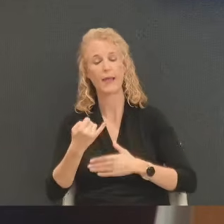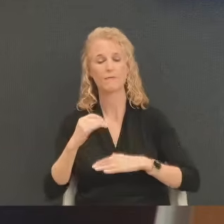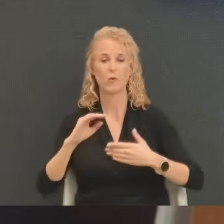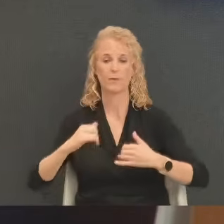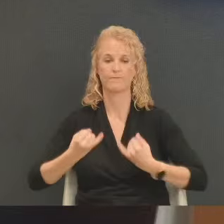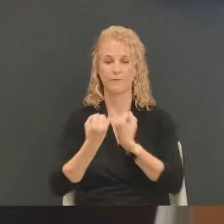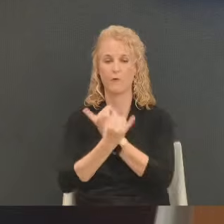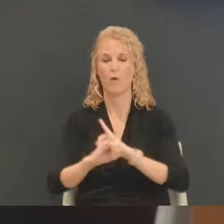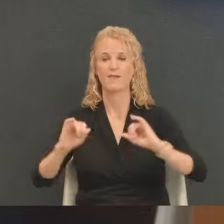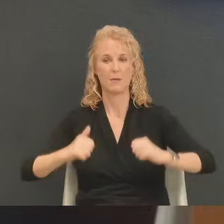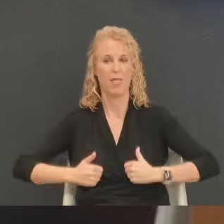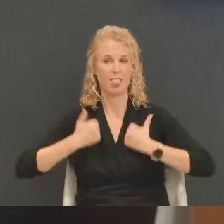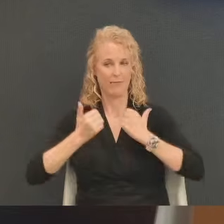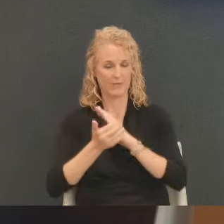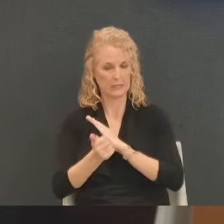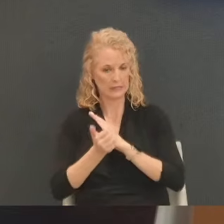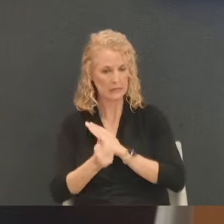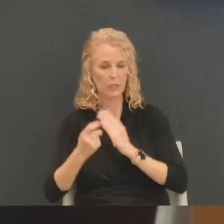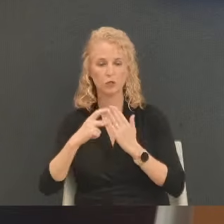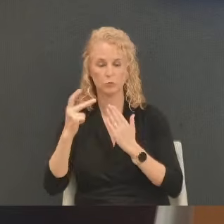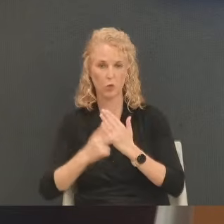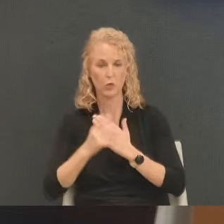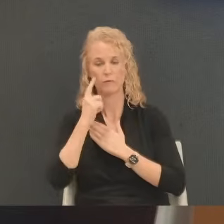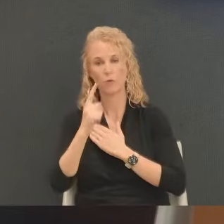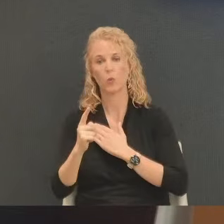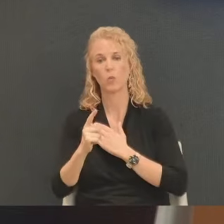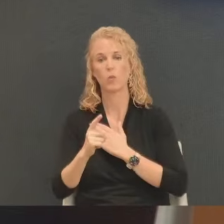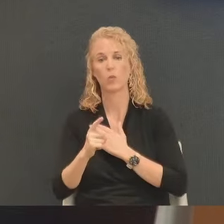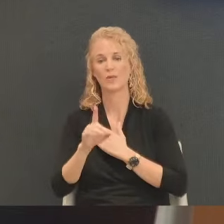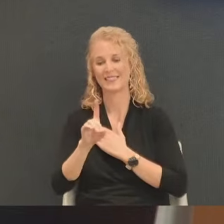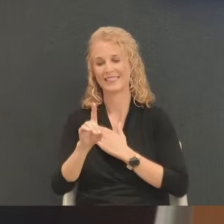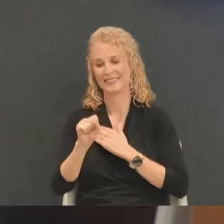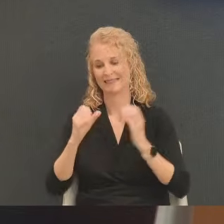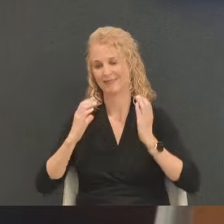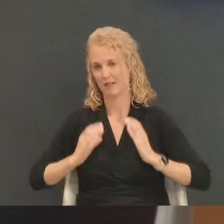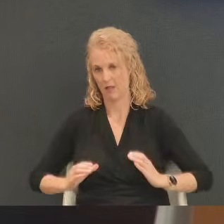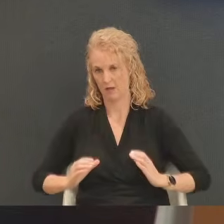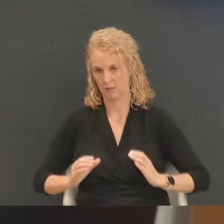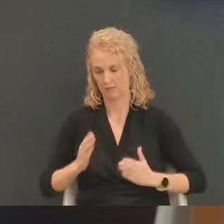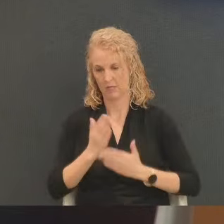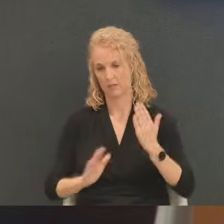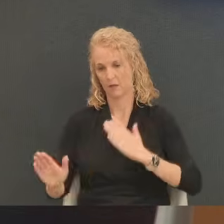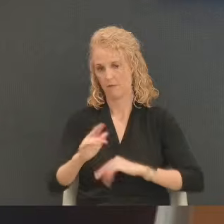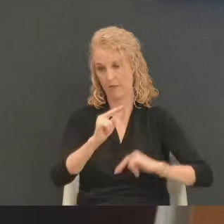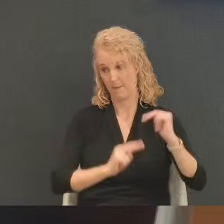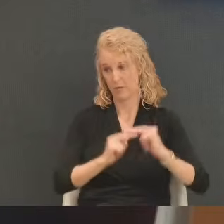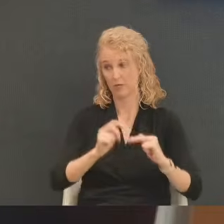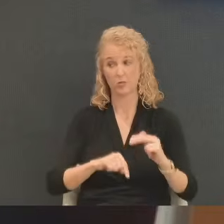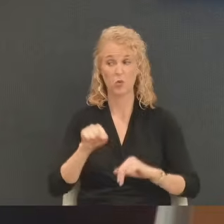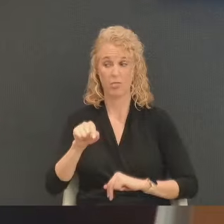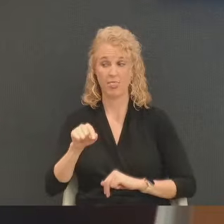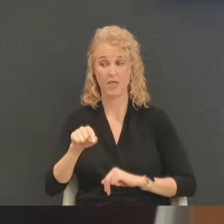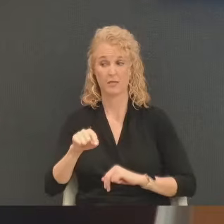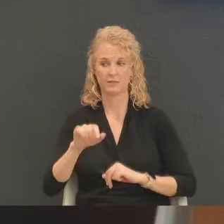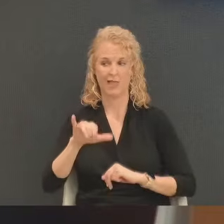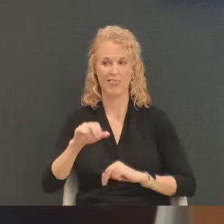programming for DDS clients at some of their facilities. So this is an extension of the